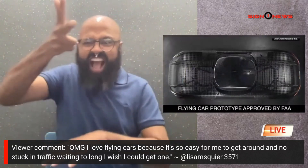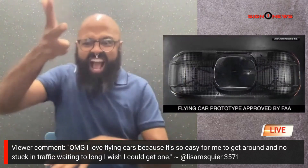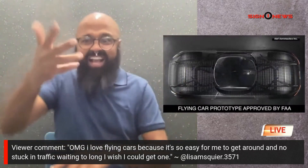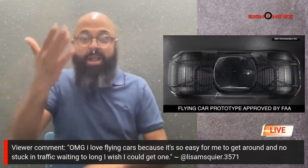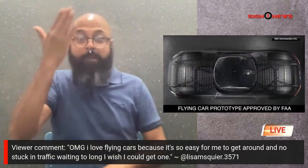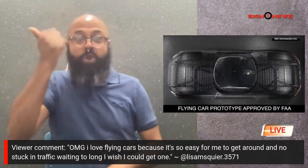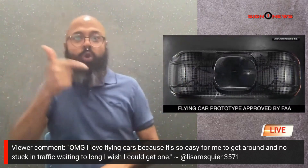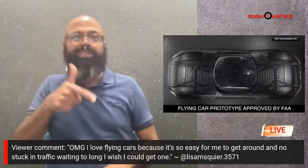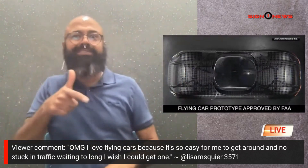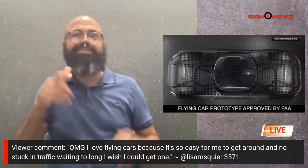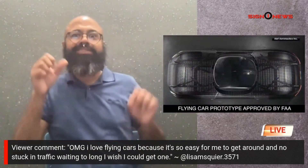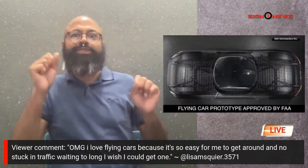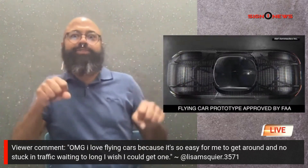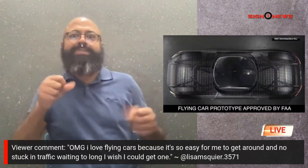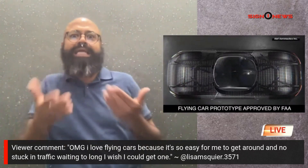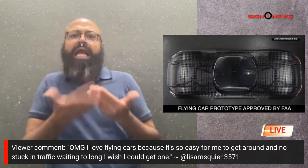around and not get stuck in traffic.